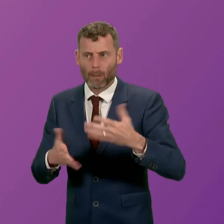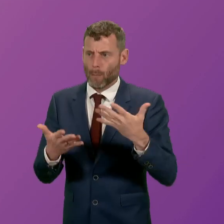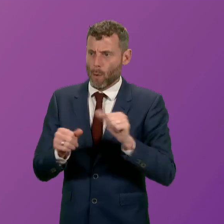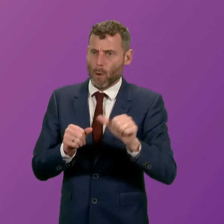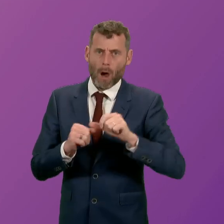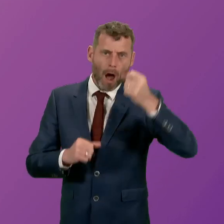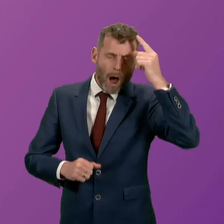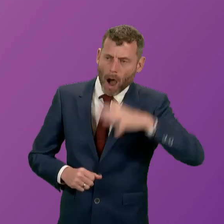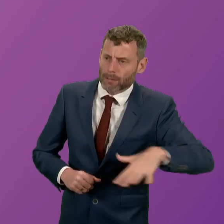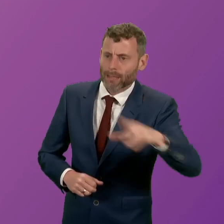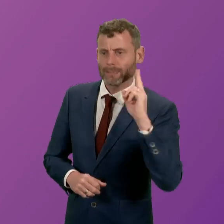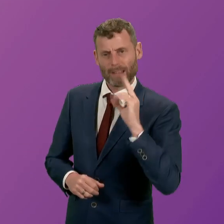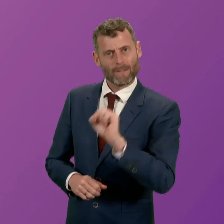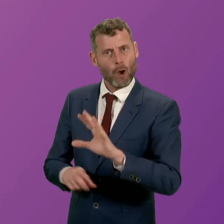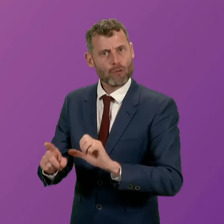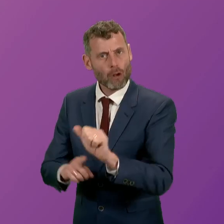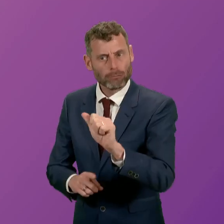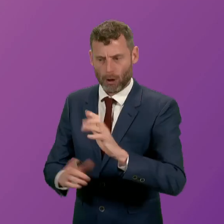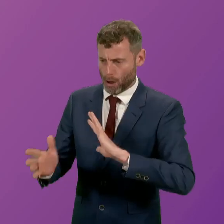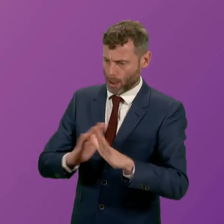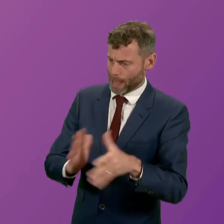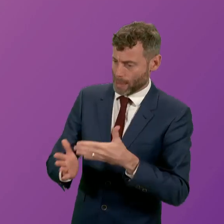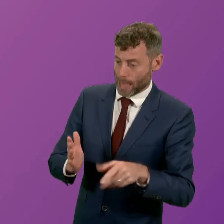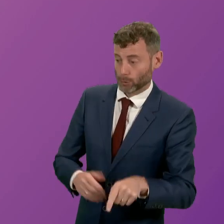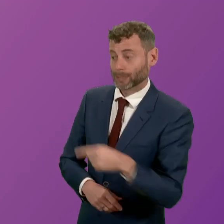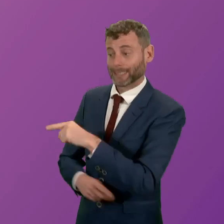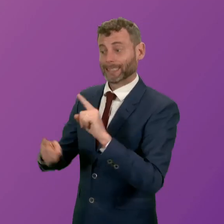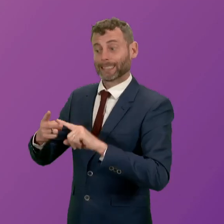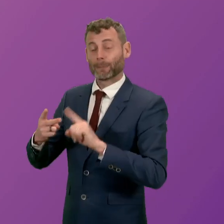culture and language. The Deputy First Minister met members of the community last